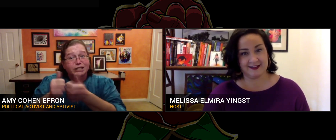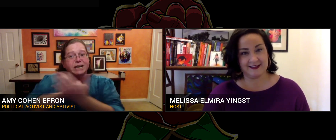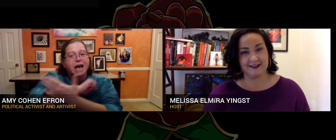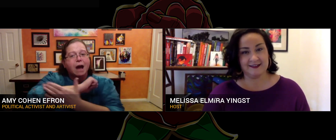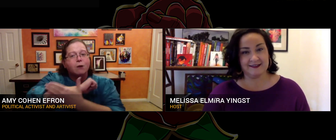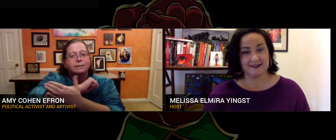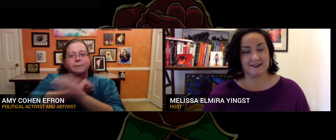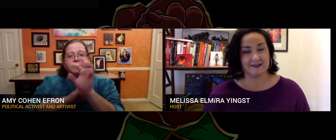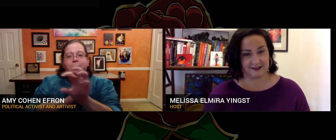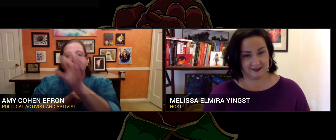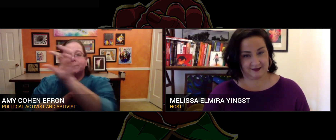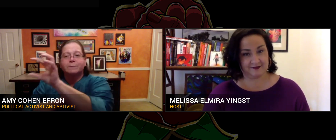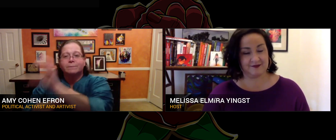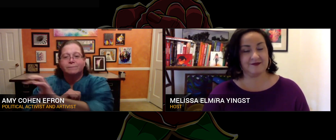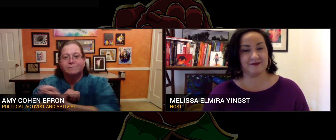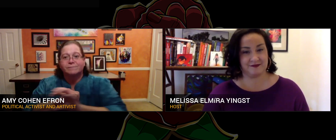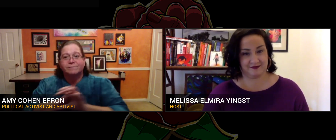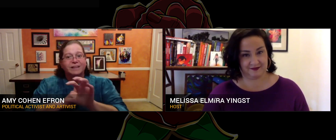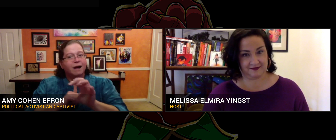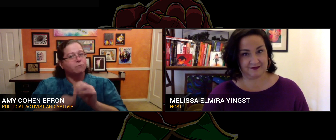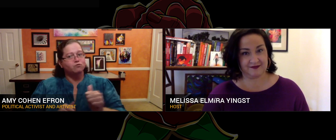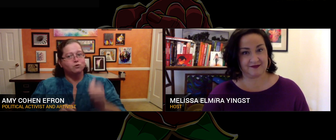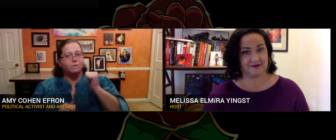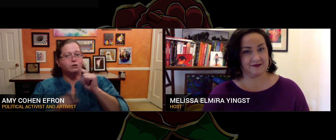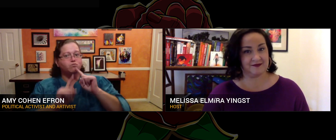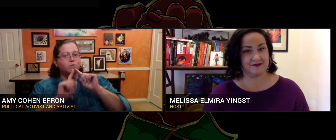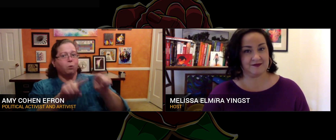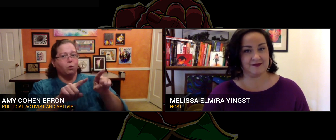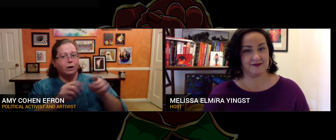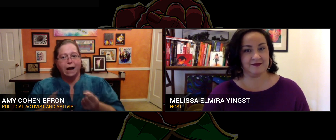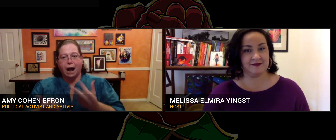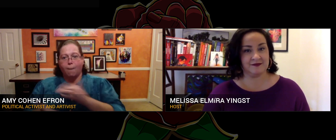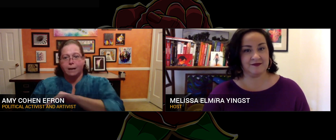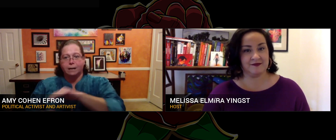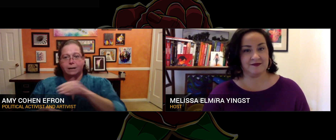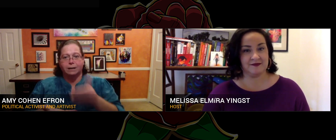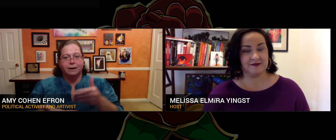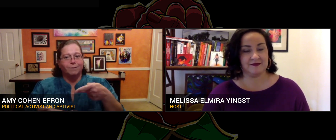In each county, here and there, refused to report how many